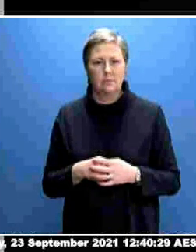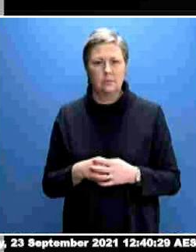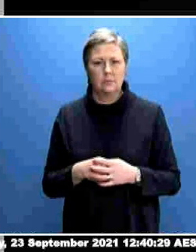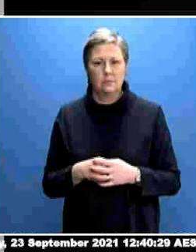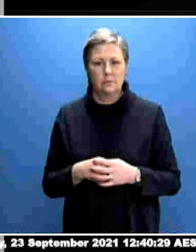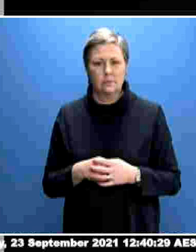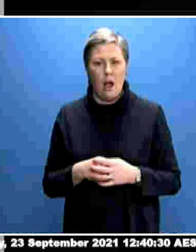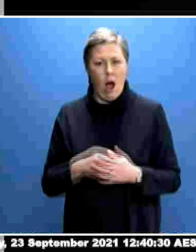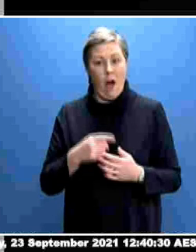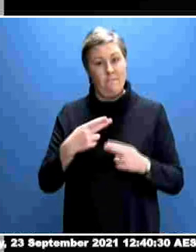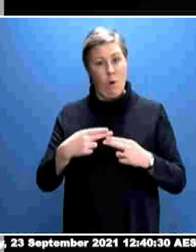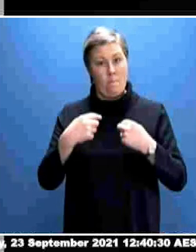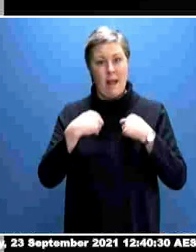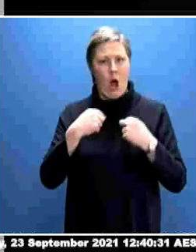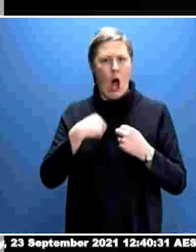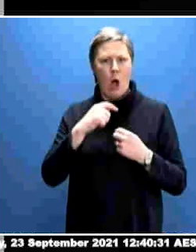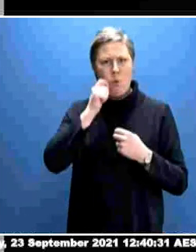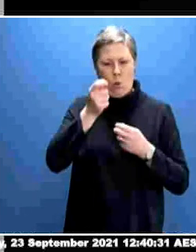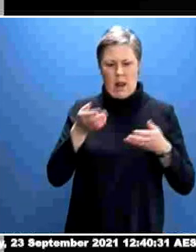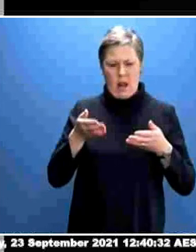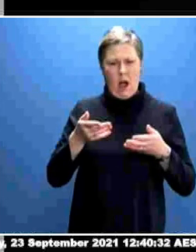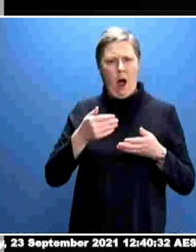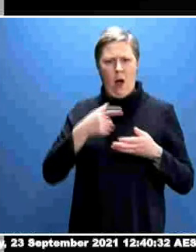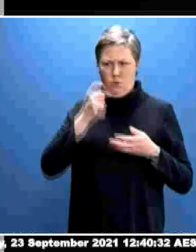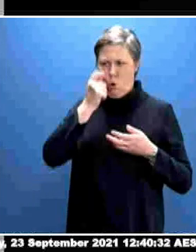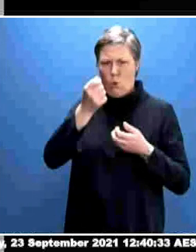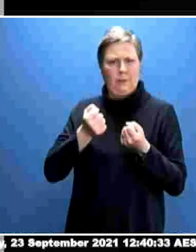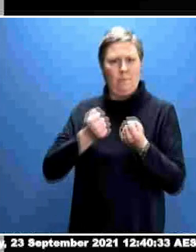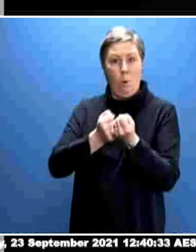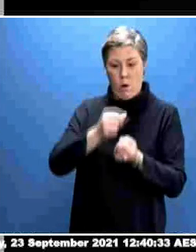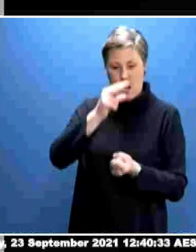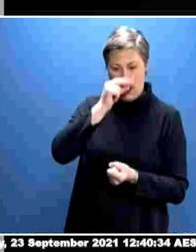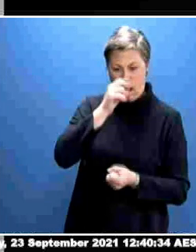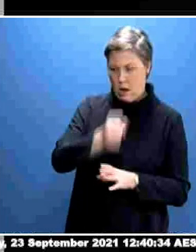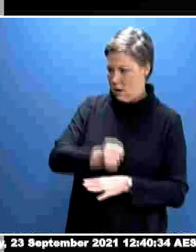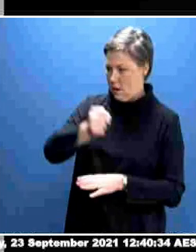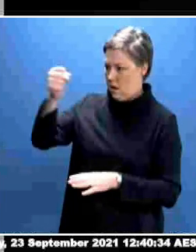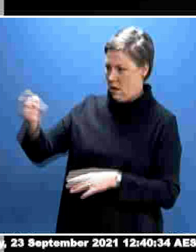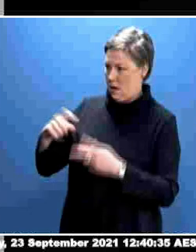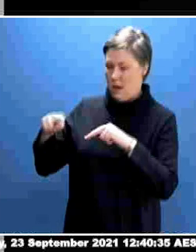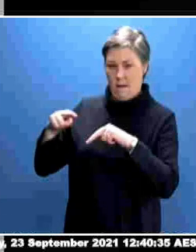without any transition plan because on its own, I don't think it really is